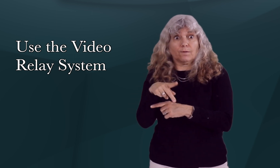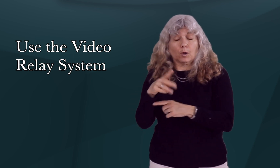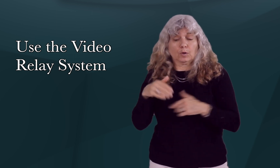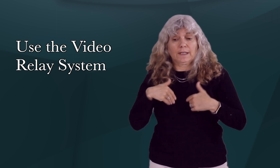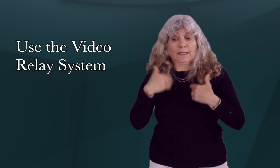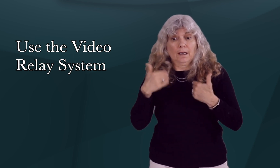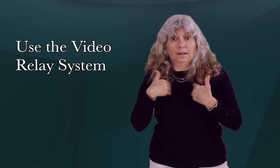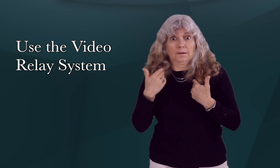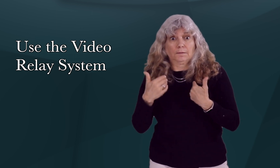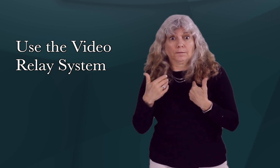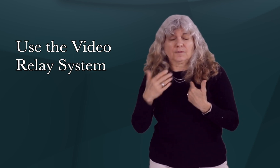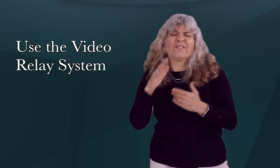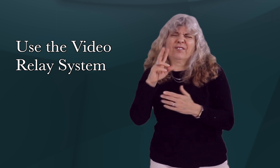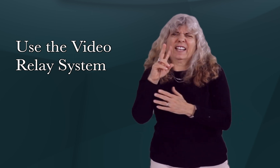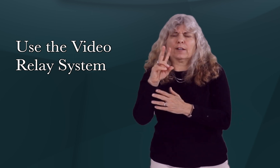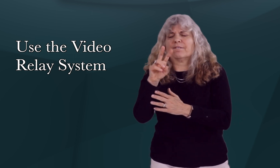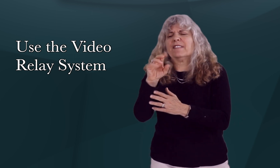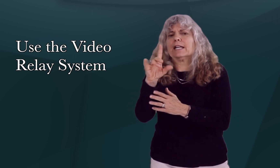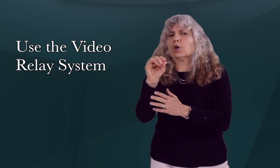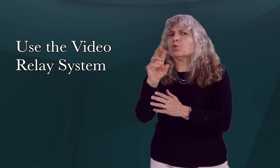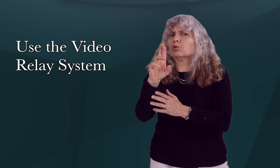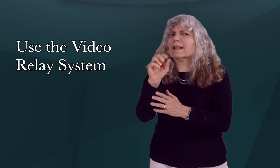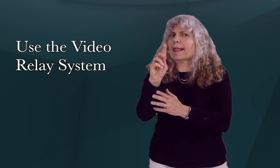If they learn how to use the video phone when they're young --